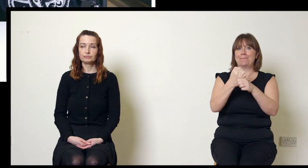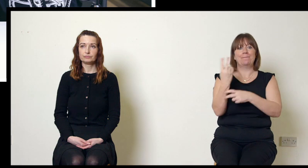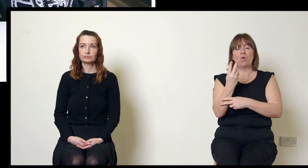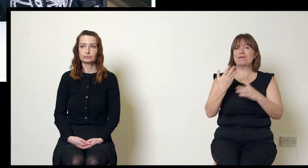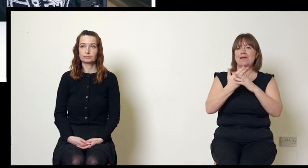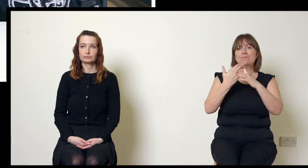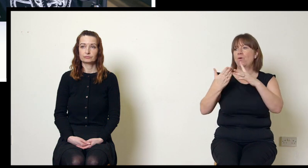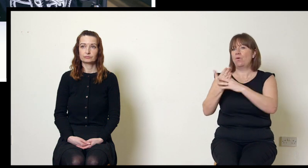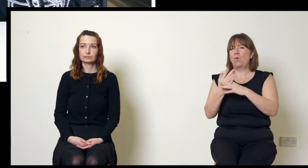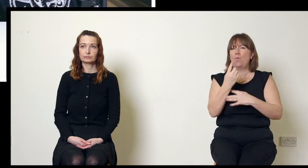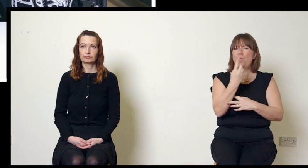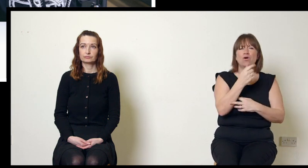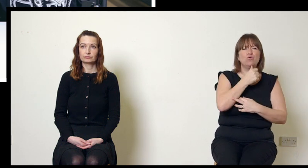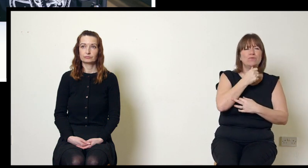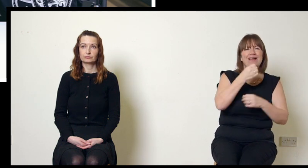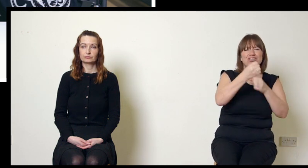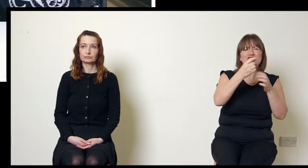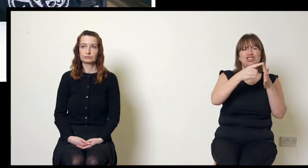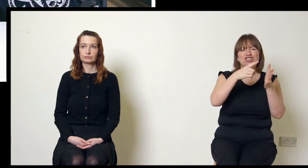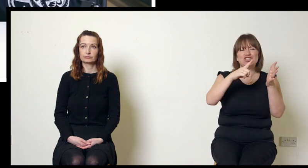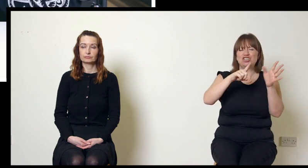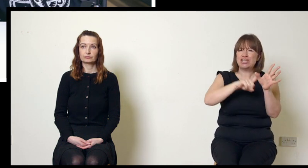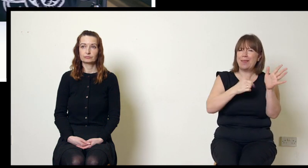one using like gel printing plates, the other using embossed.